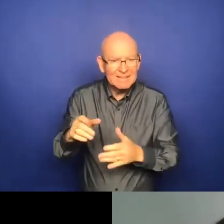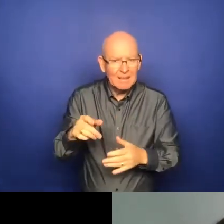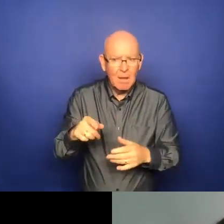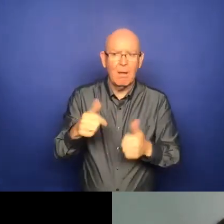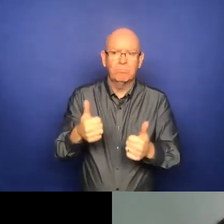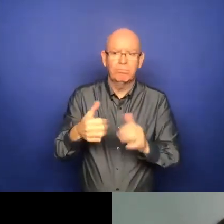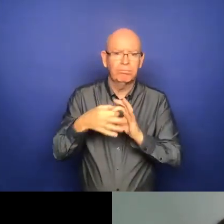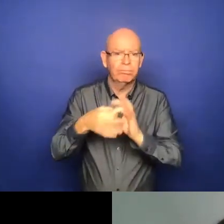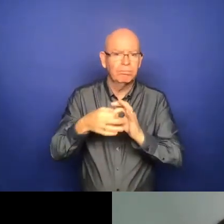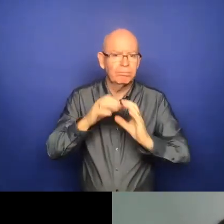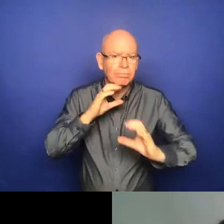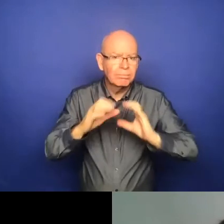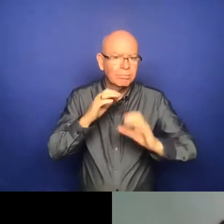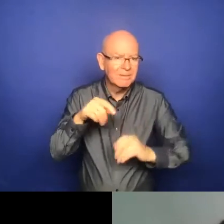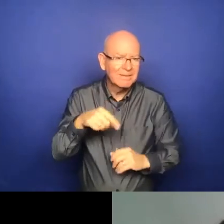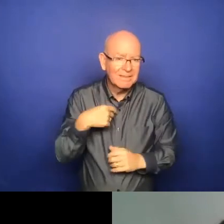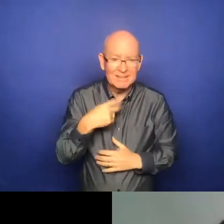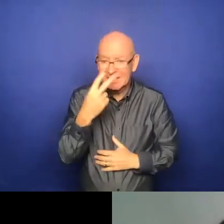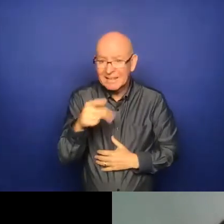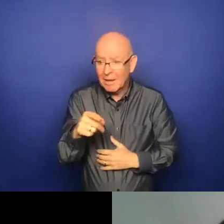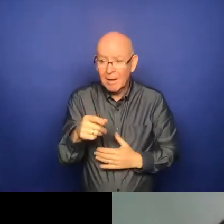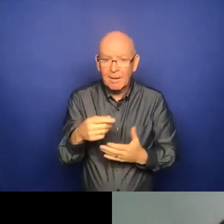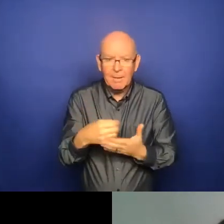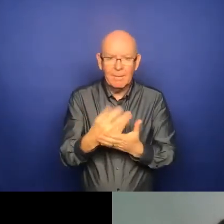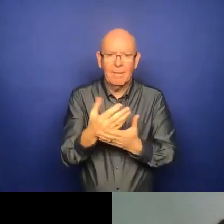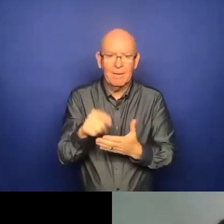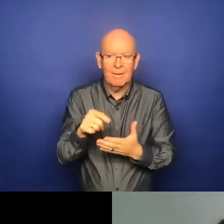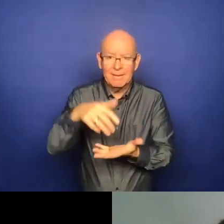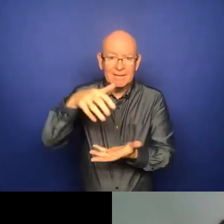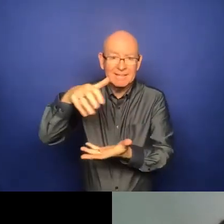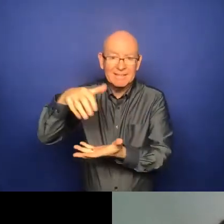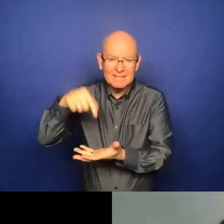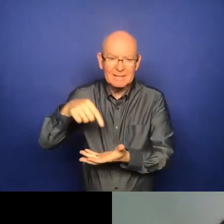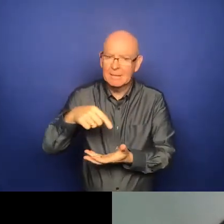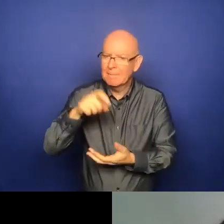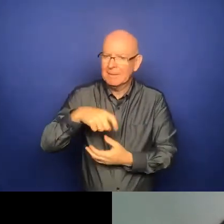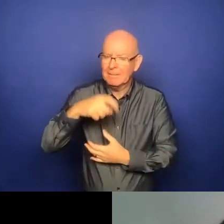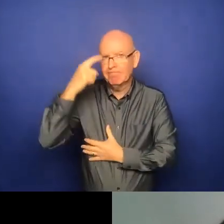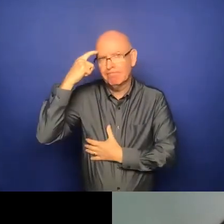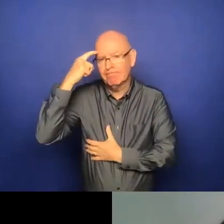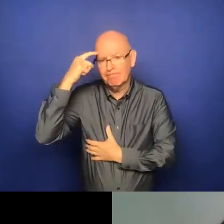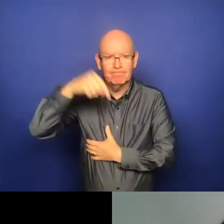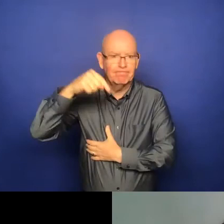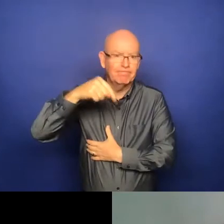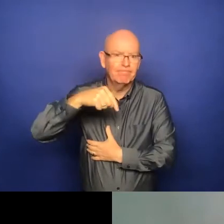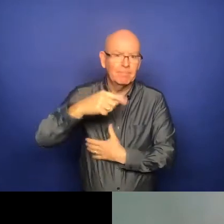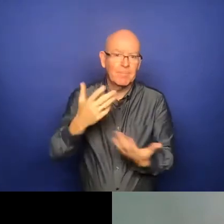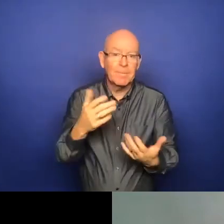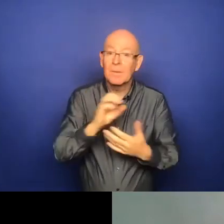uncomfortable when they ask questions that they believe they already know the answer to. This is true of whatever they are asking about. It